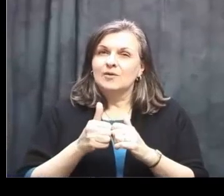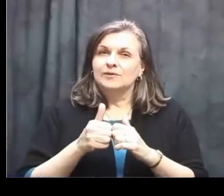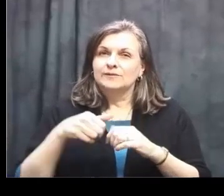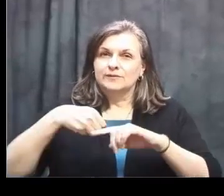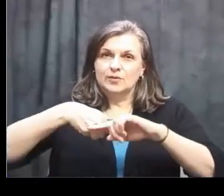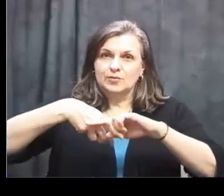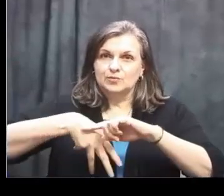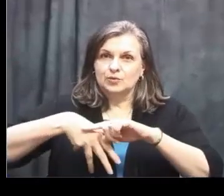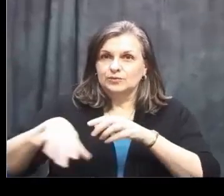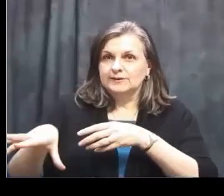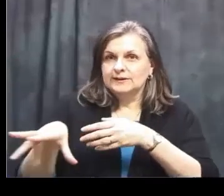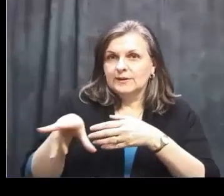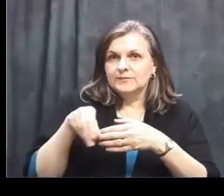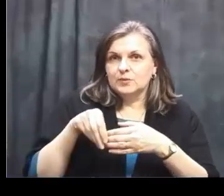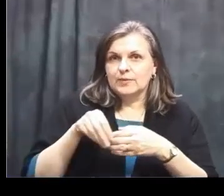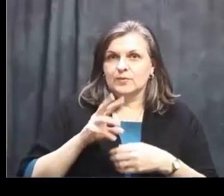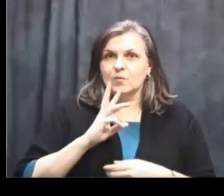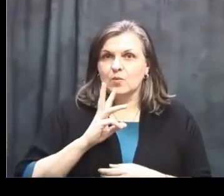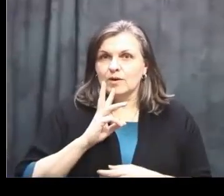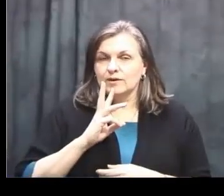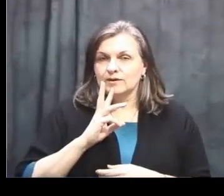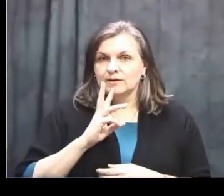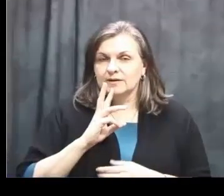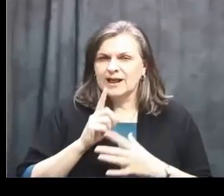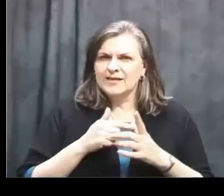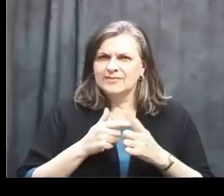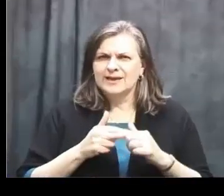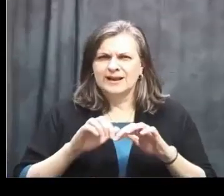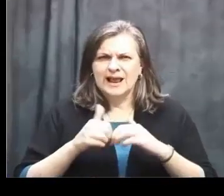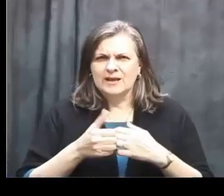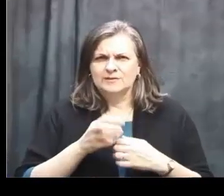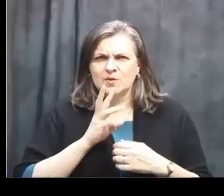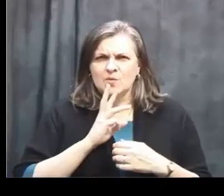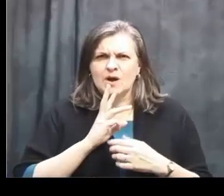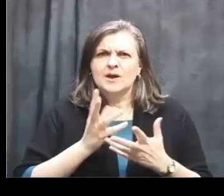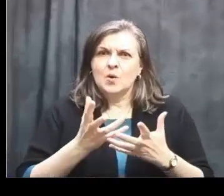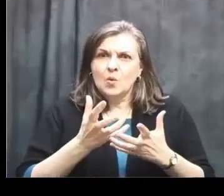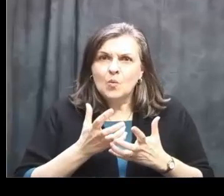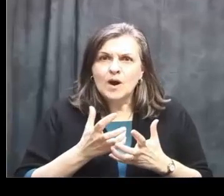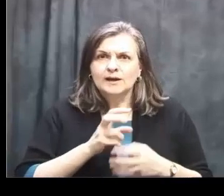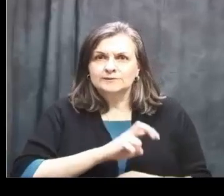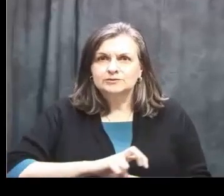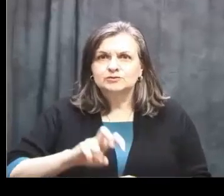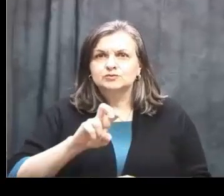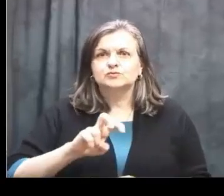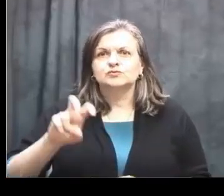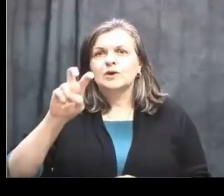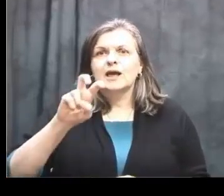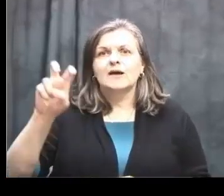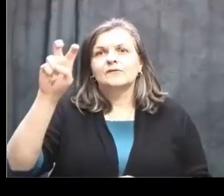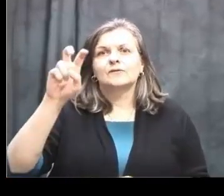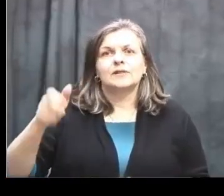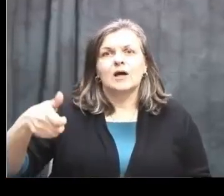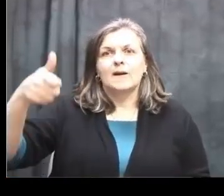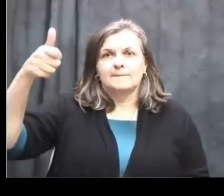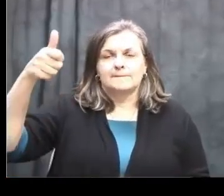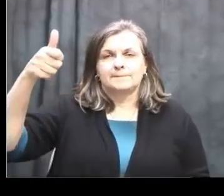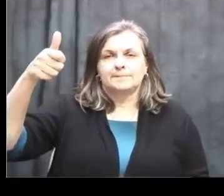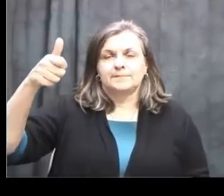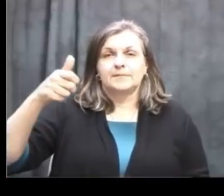so, how do we get water into the roots and then how do we get water tol want to move up the plant?